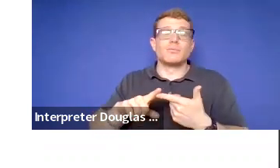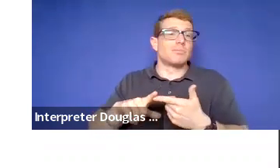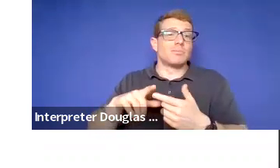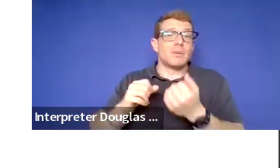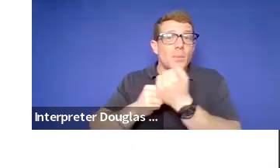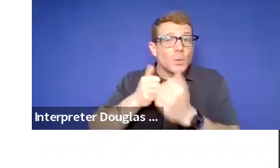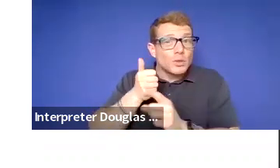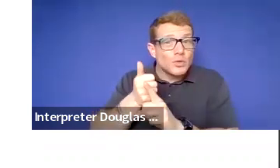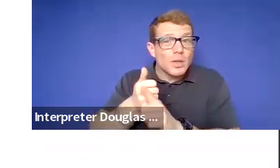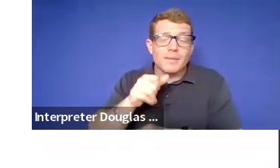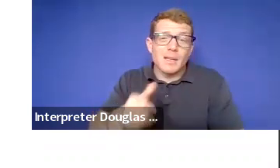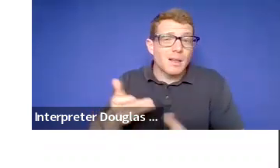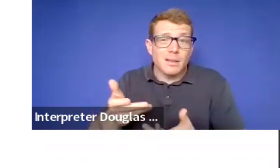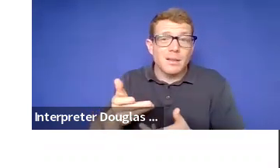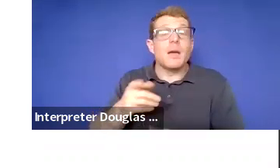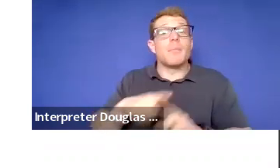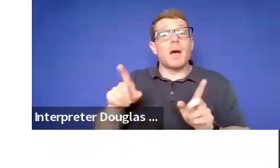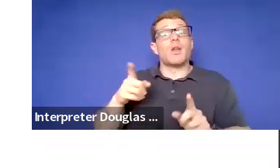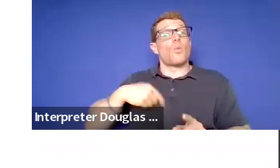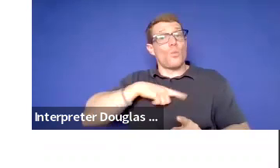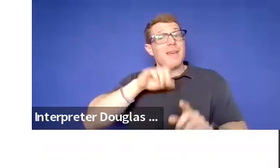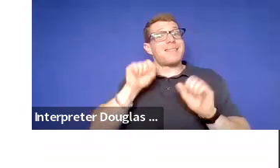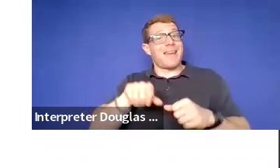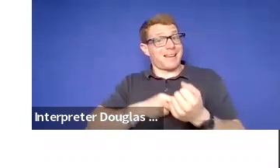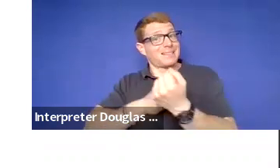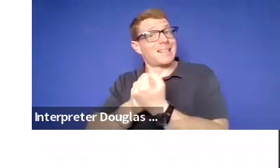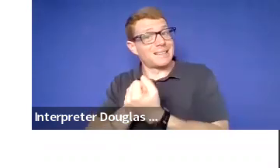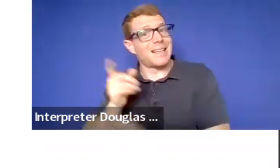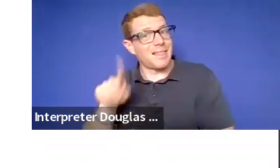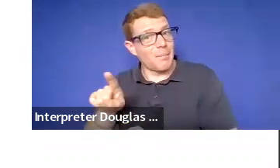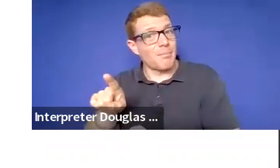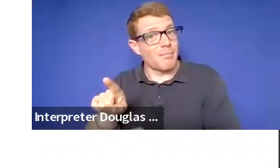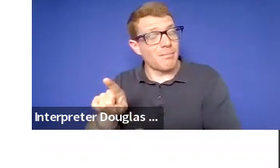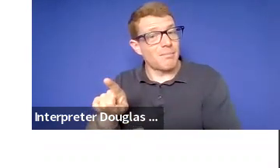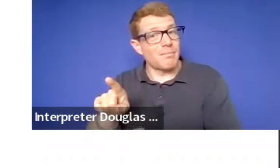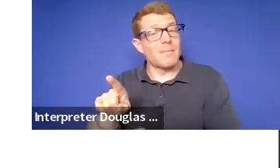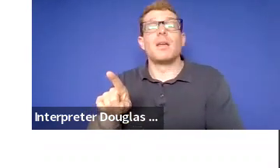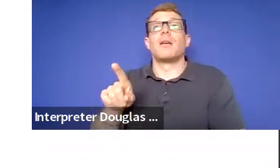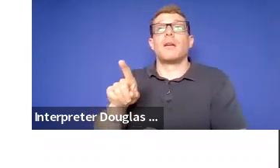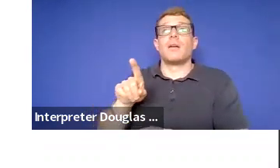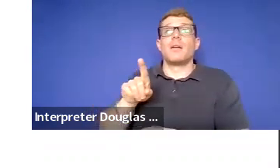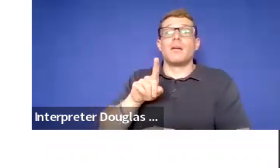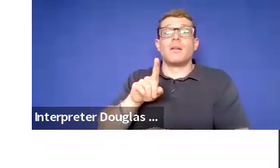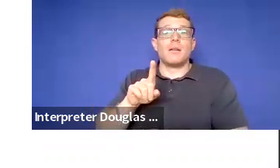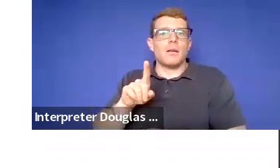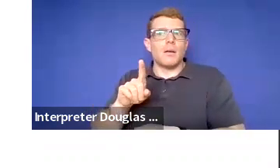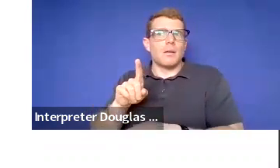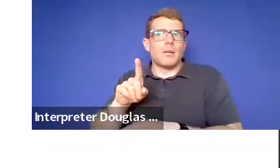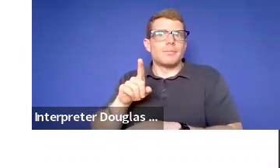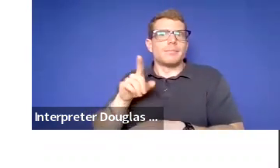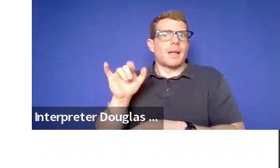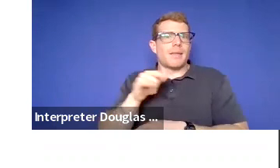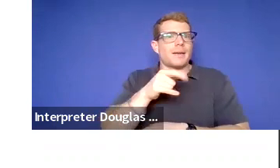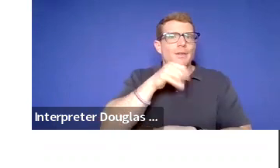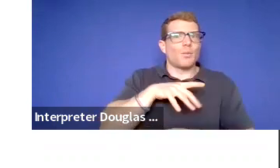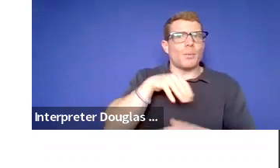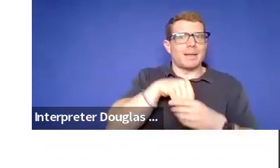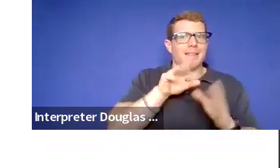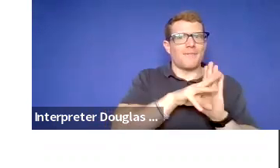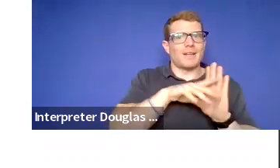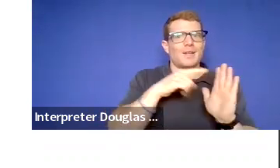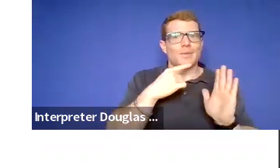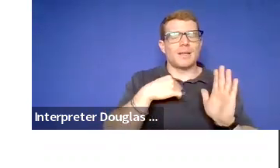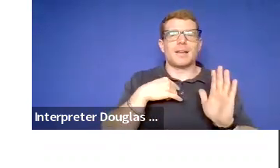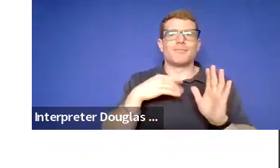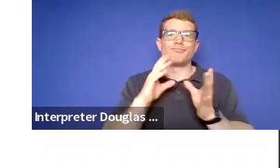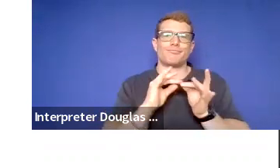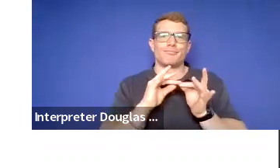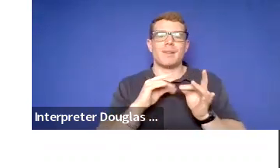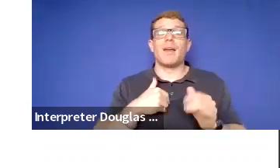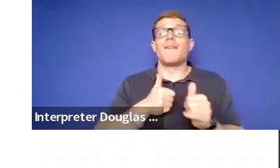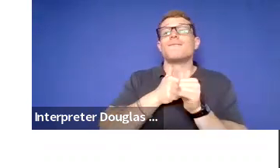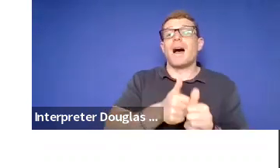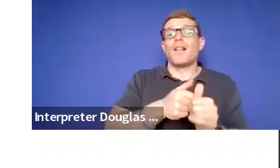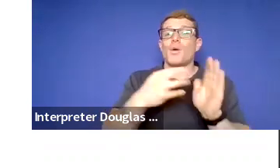We can assist them. we can help them. Ask the beneficiary we just mentioned follow the rules to understand the rules of what to do, and when to do it.